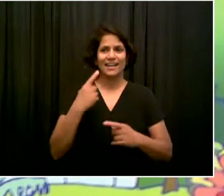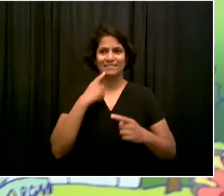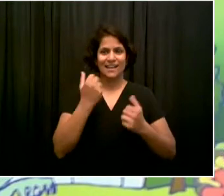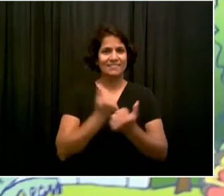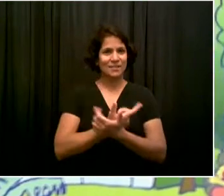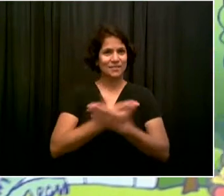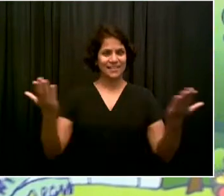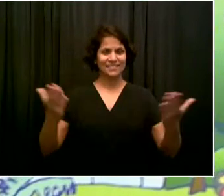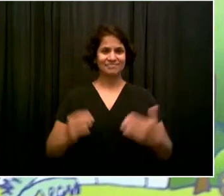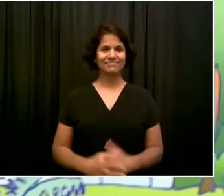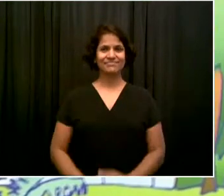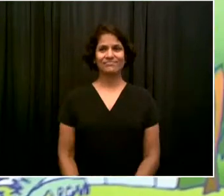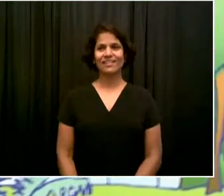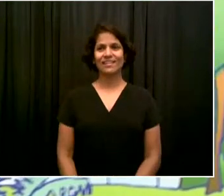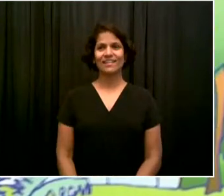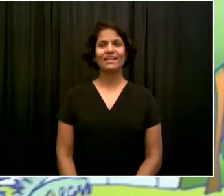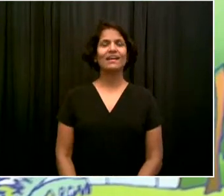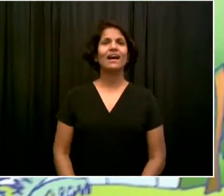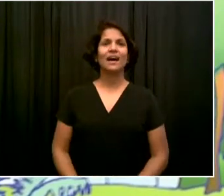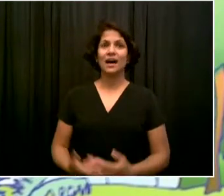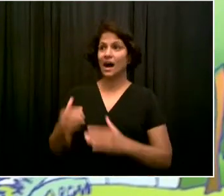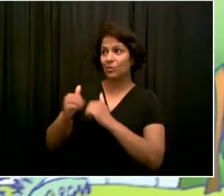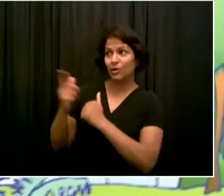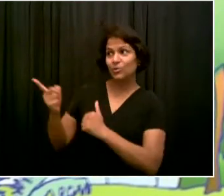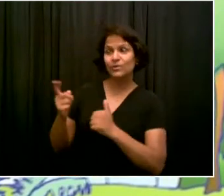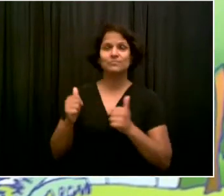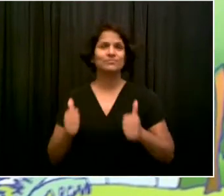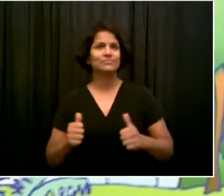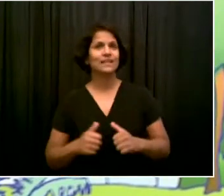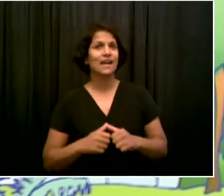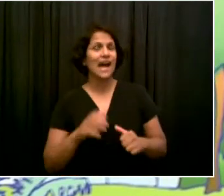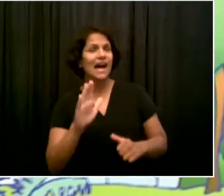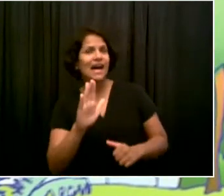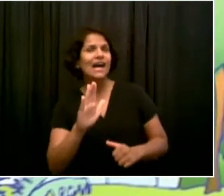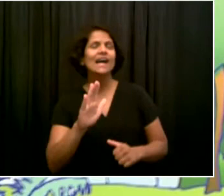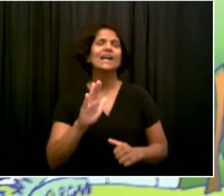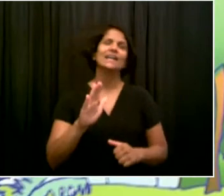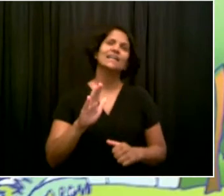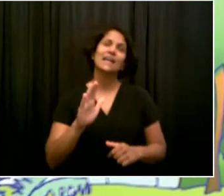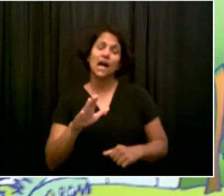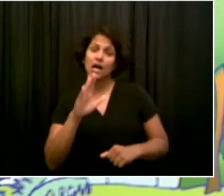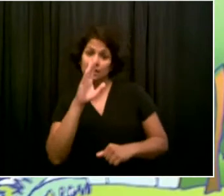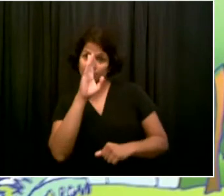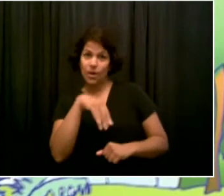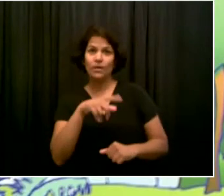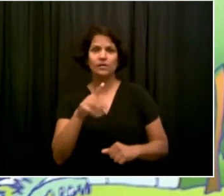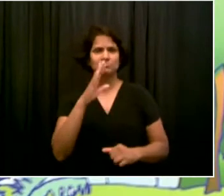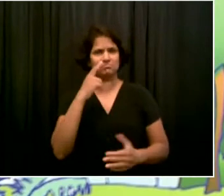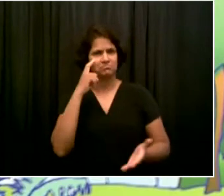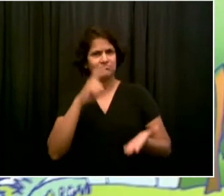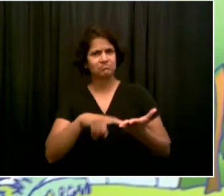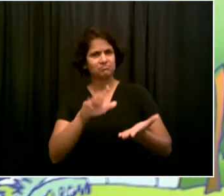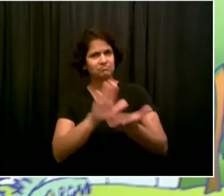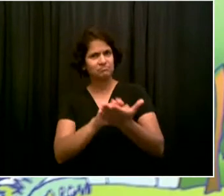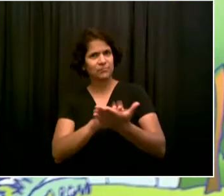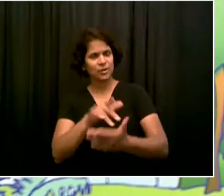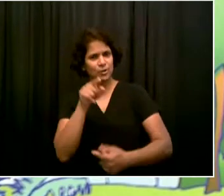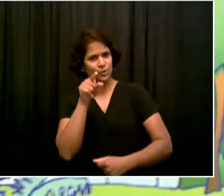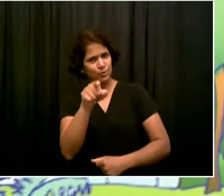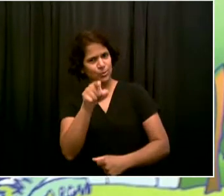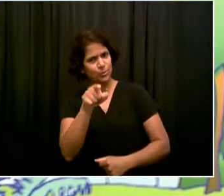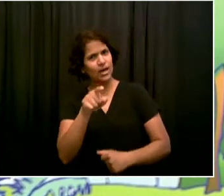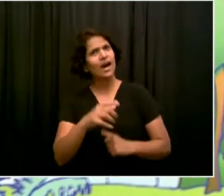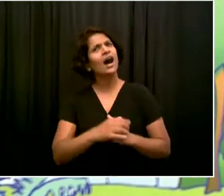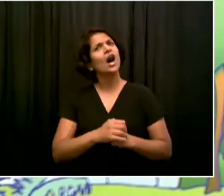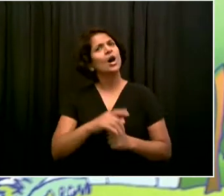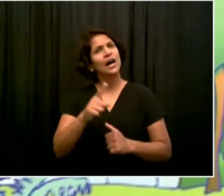JAMES FORD FROM